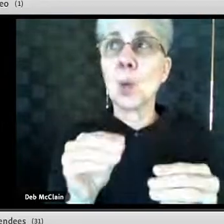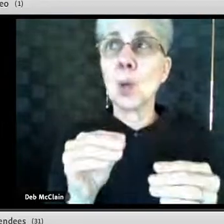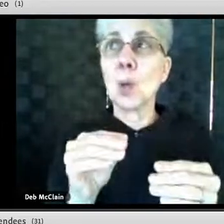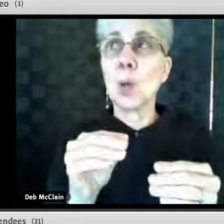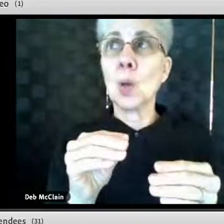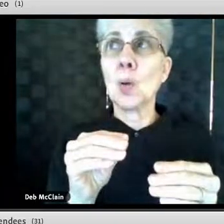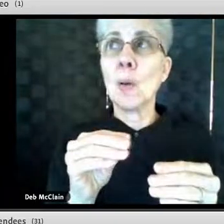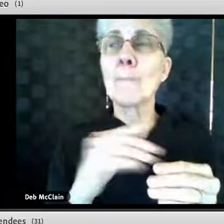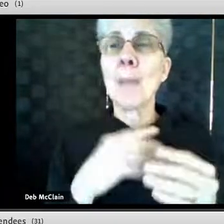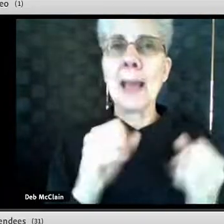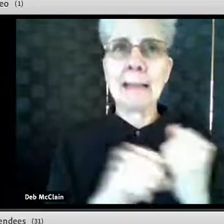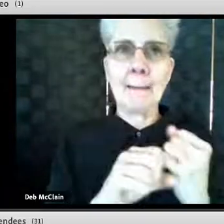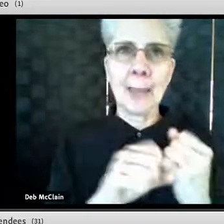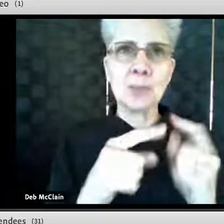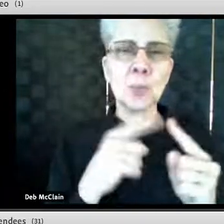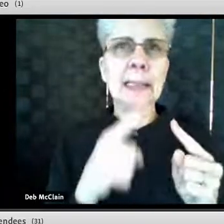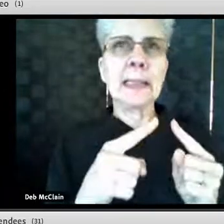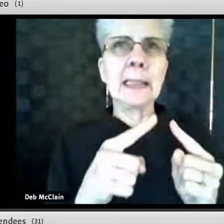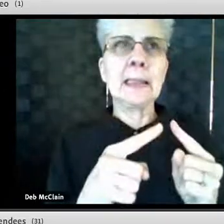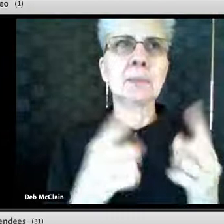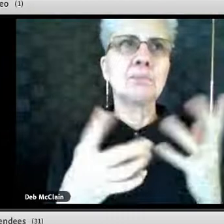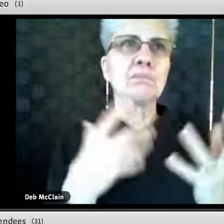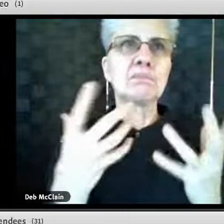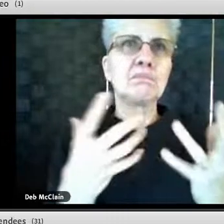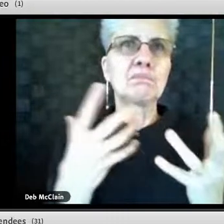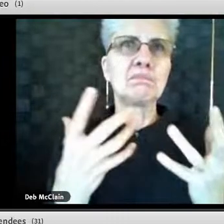"I would like my campaign to be"...